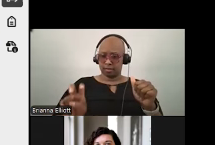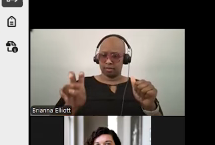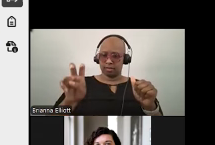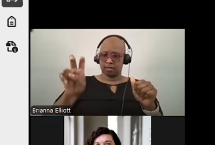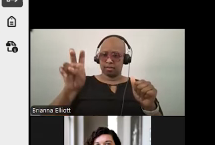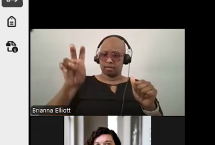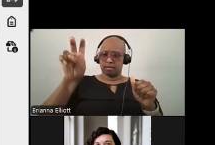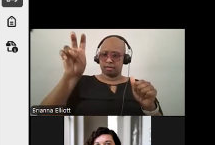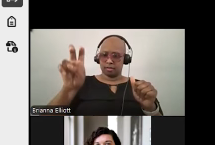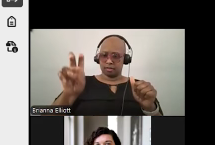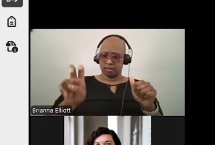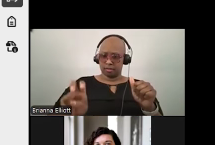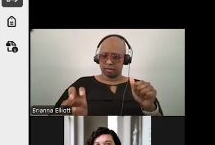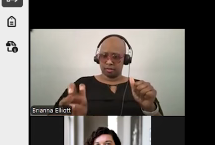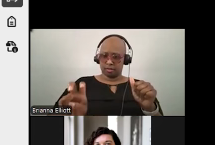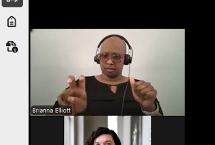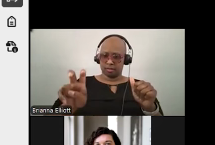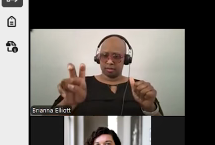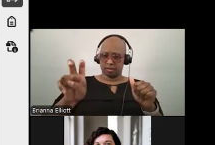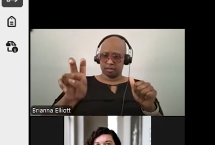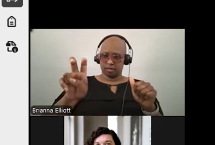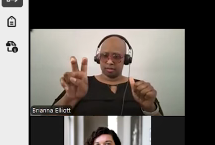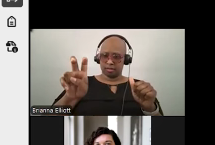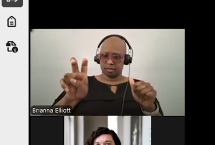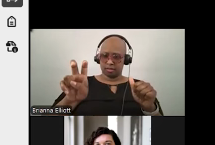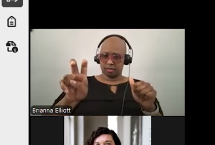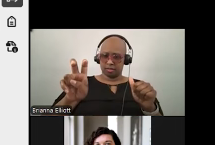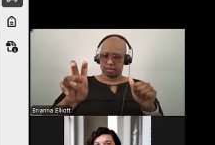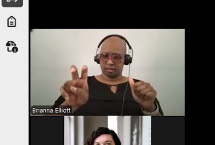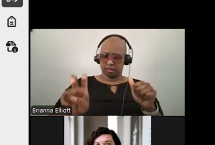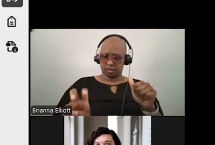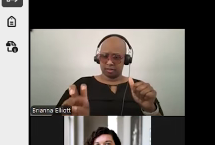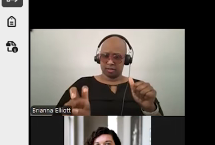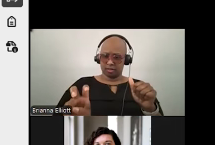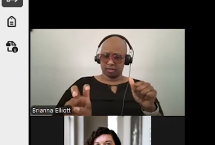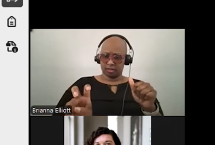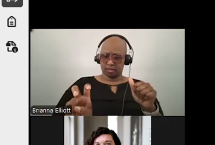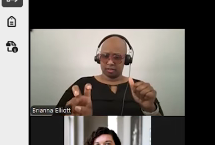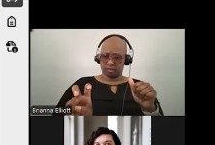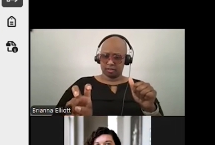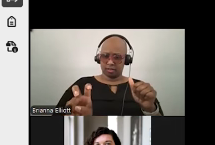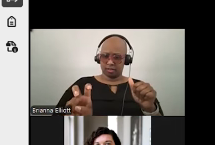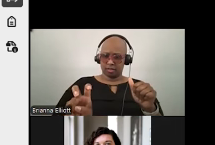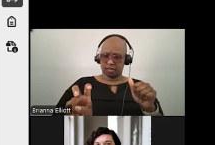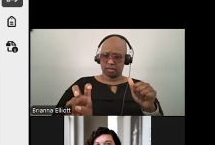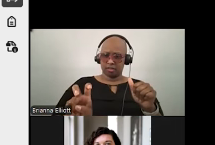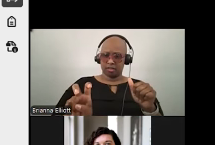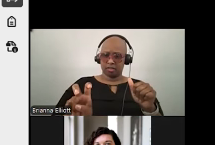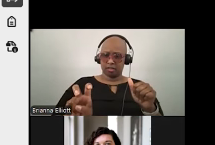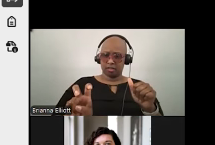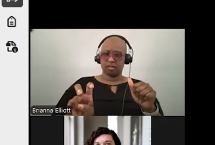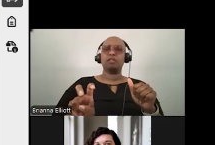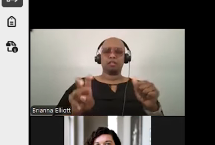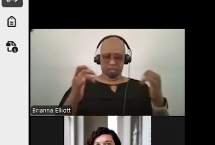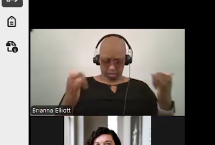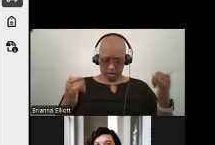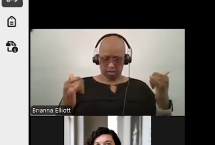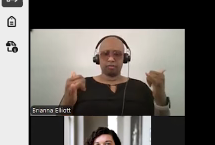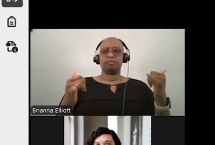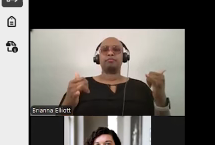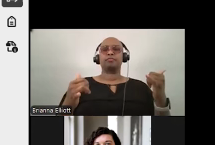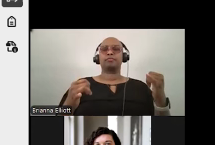cooperate with me. I can always move that down if I'm having trouble. And there you go. Right. Um,